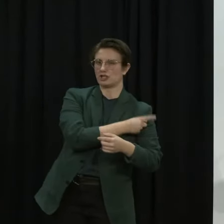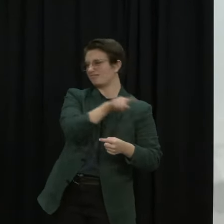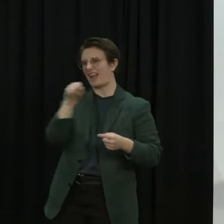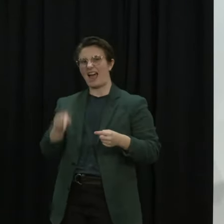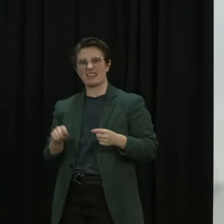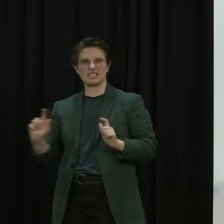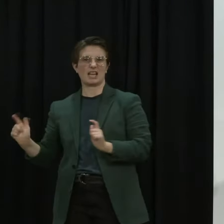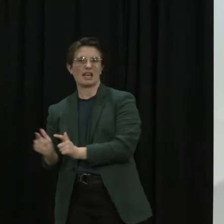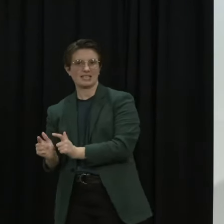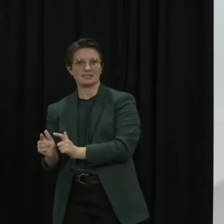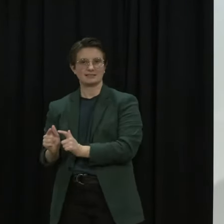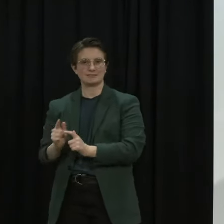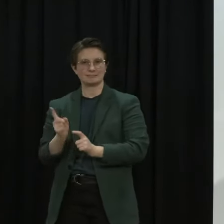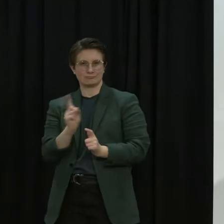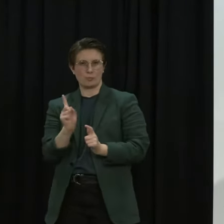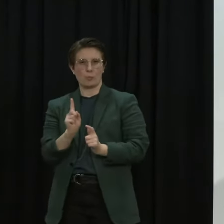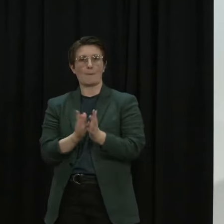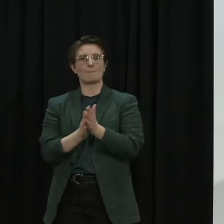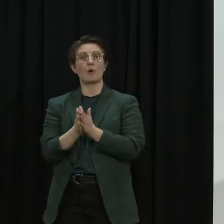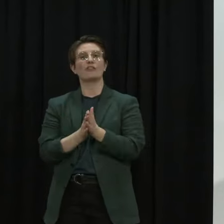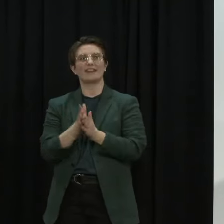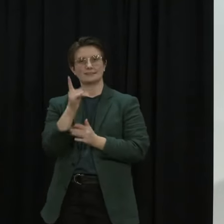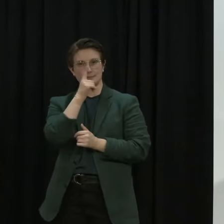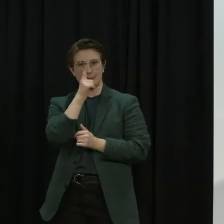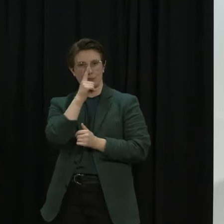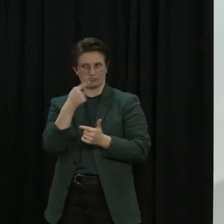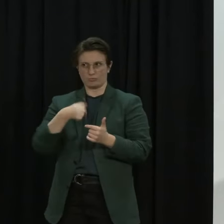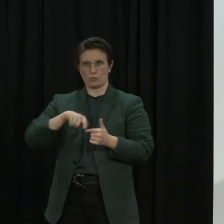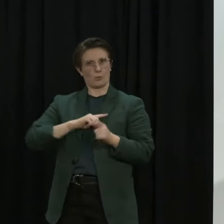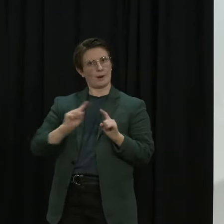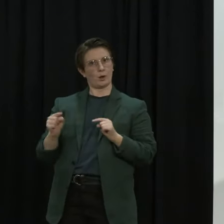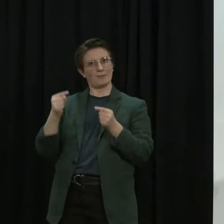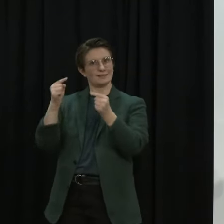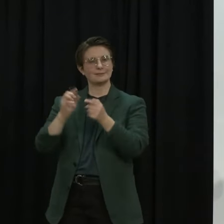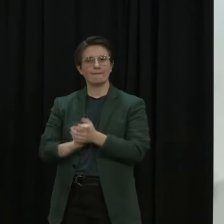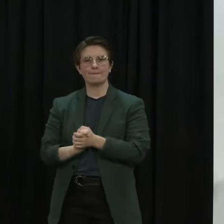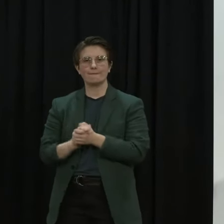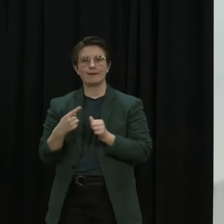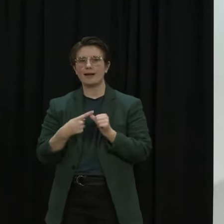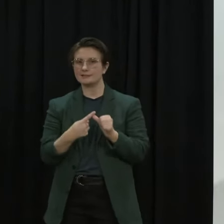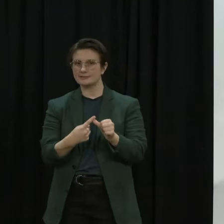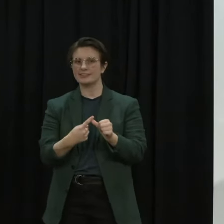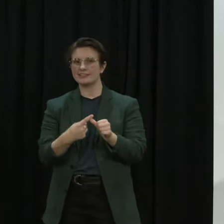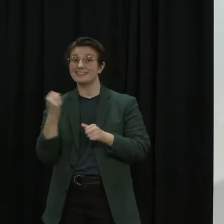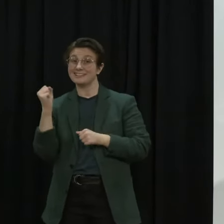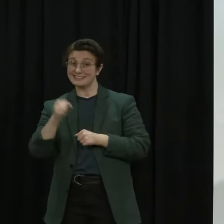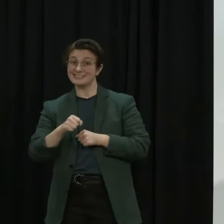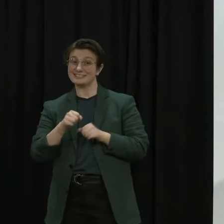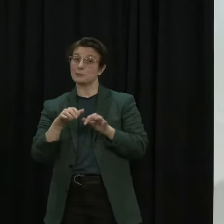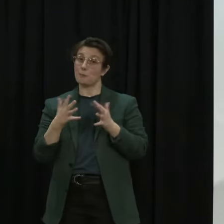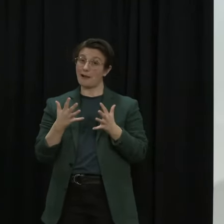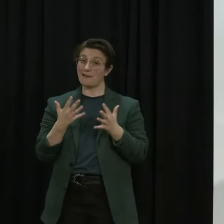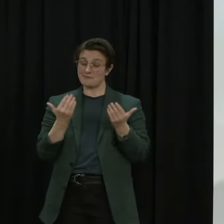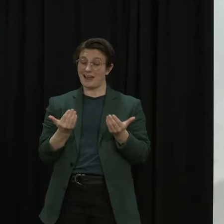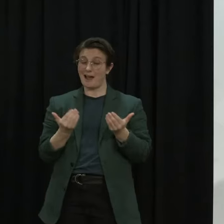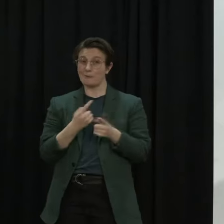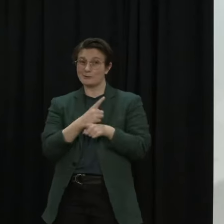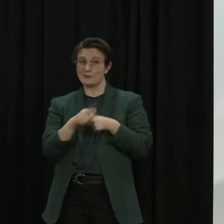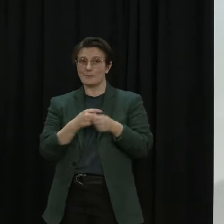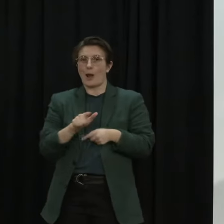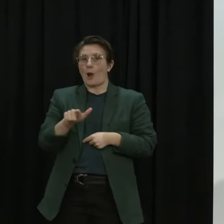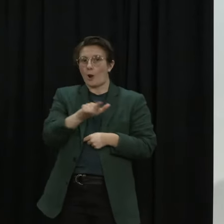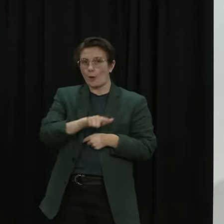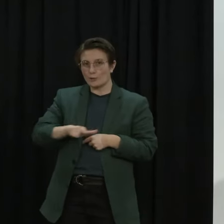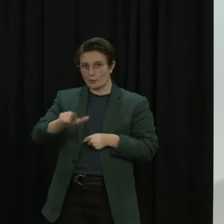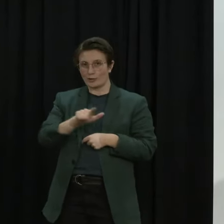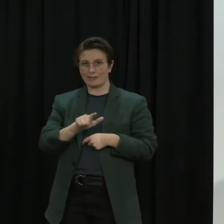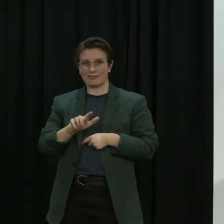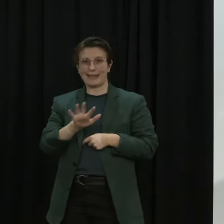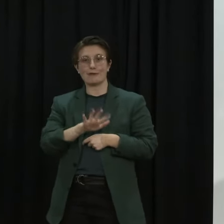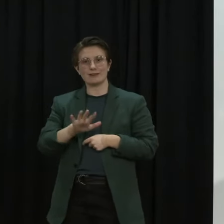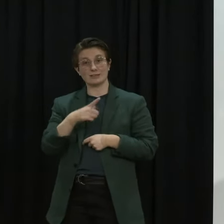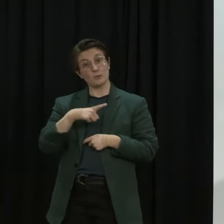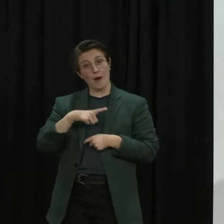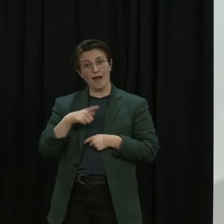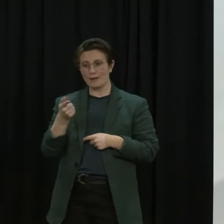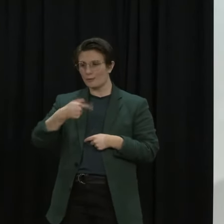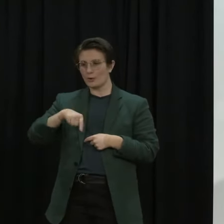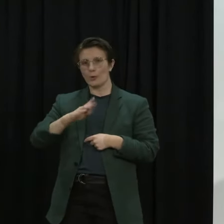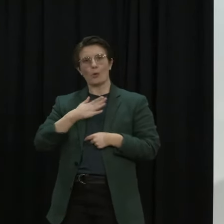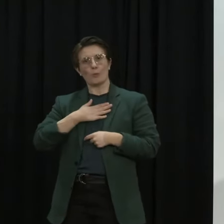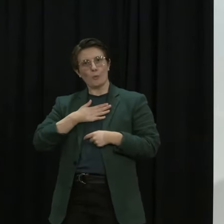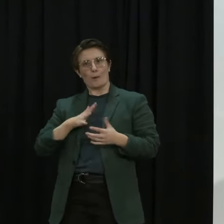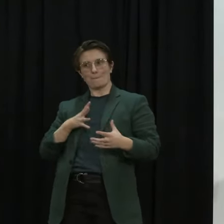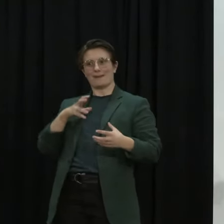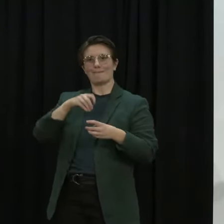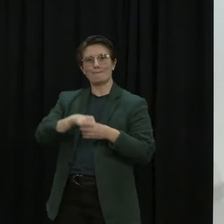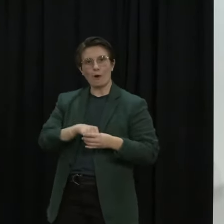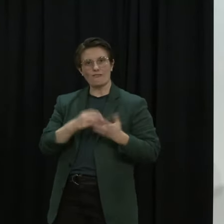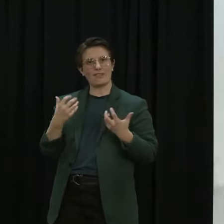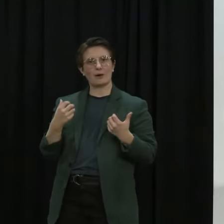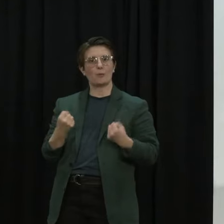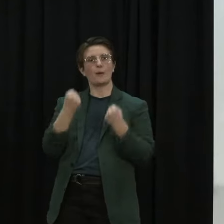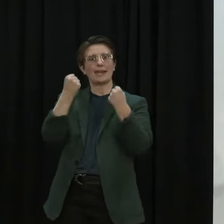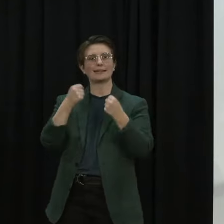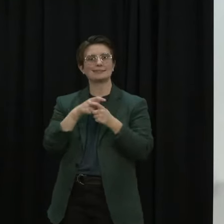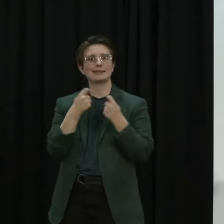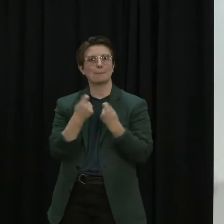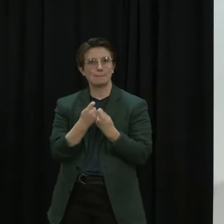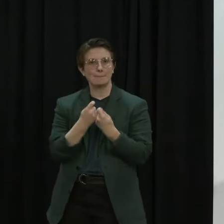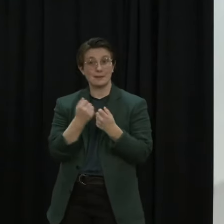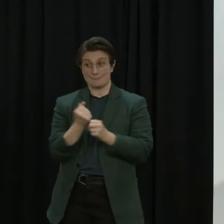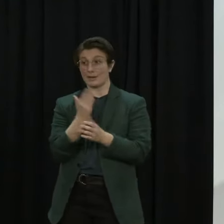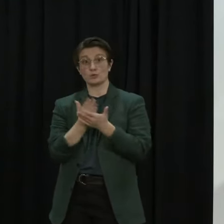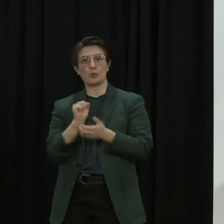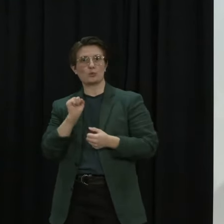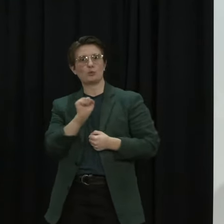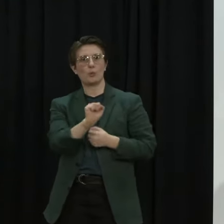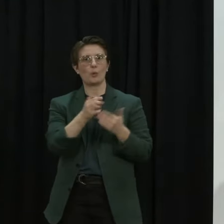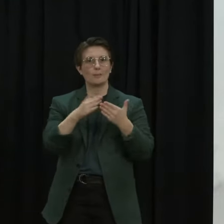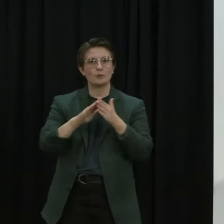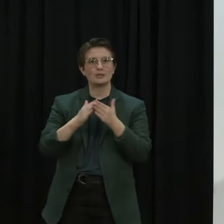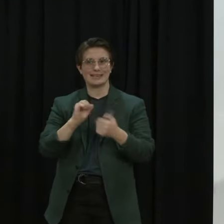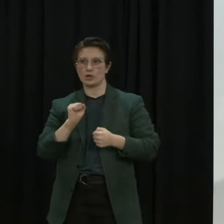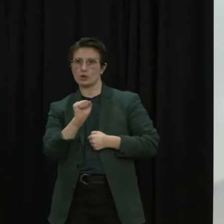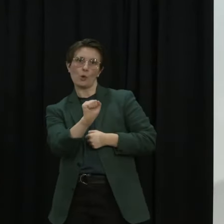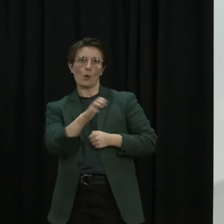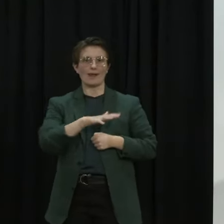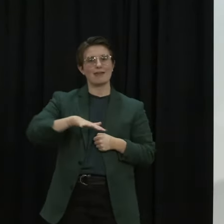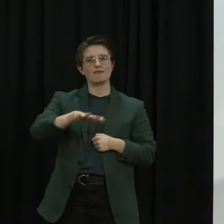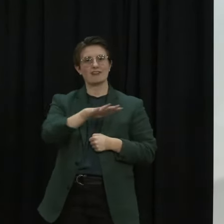of motivation do you think this